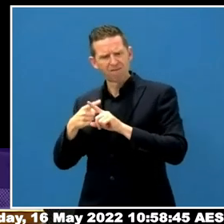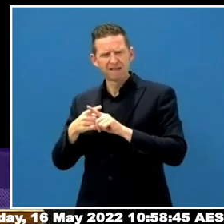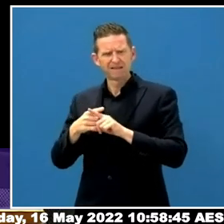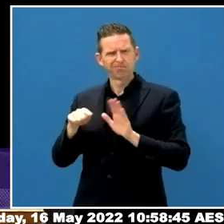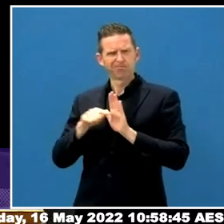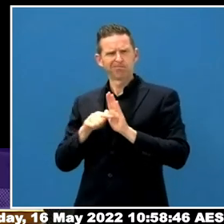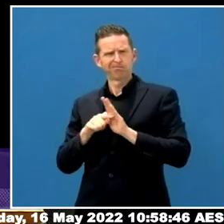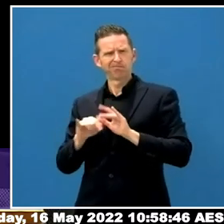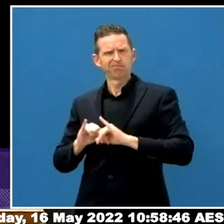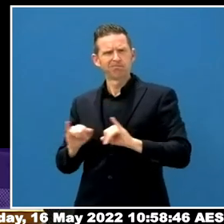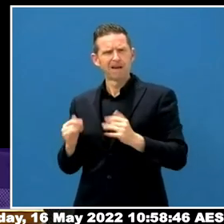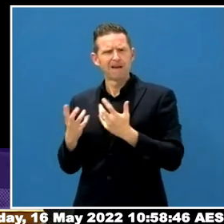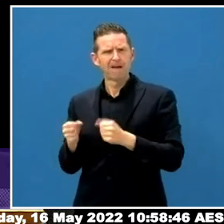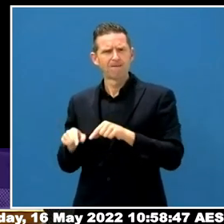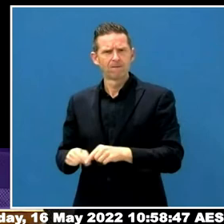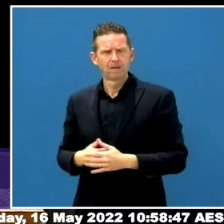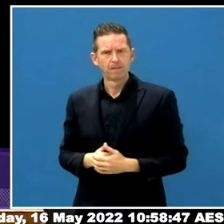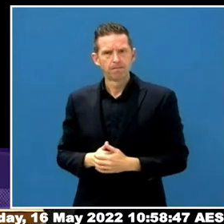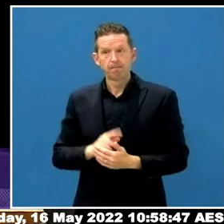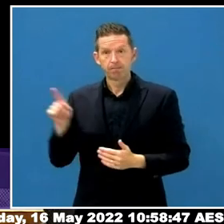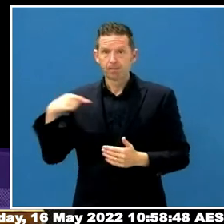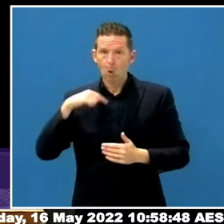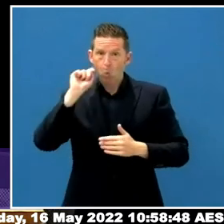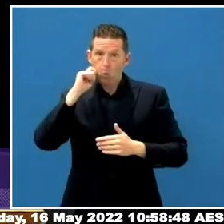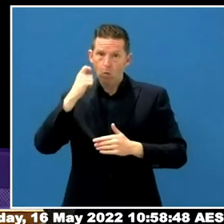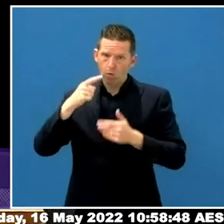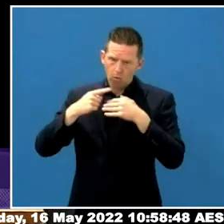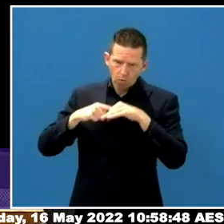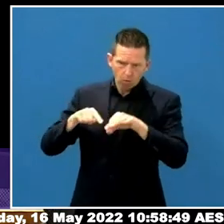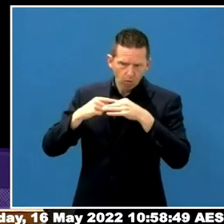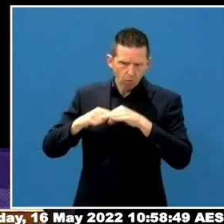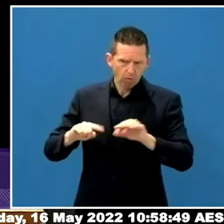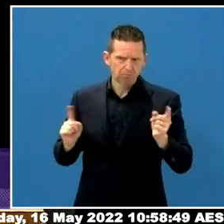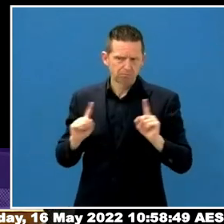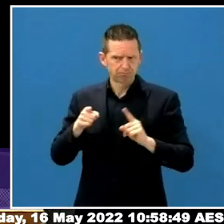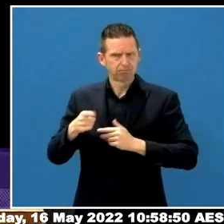We will be exploring these issues, gaps and problems with Mr Adamson through the lens of